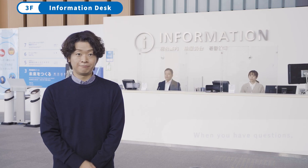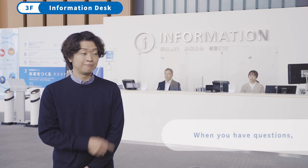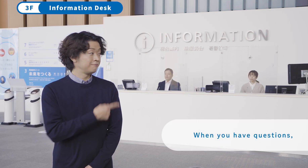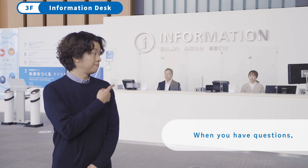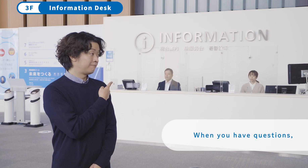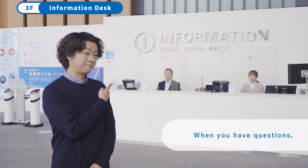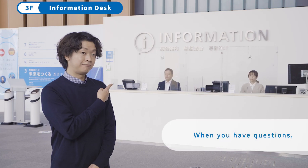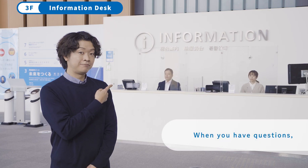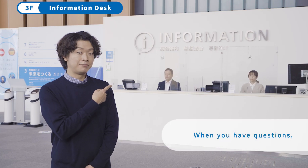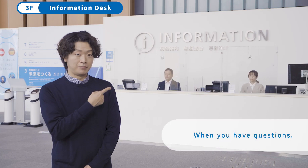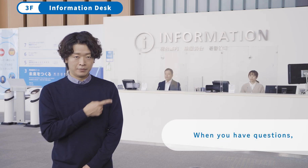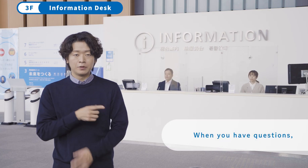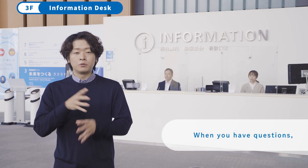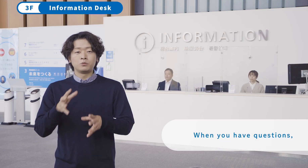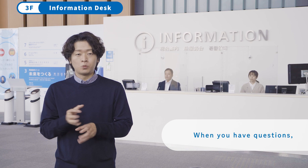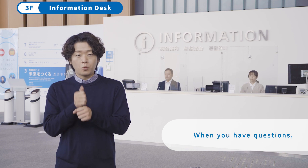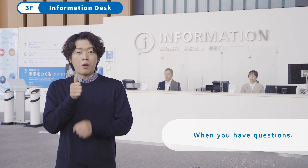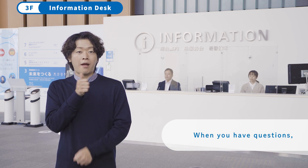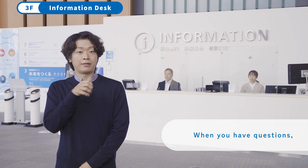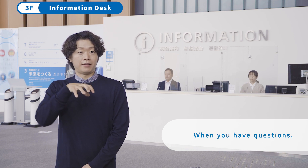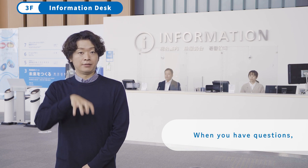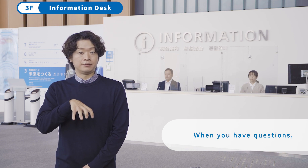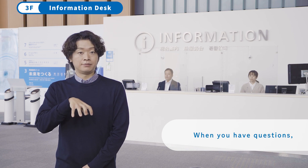When you have questions,